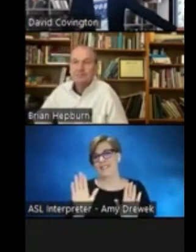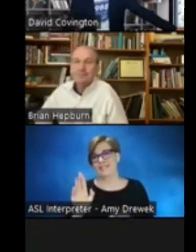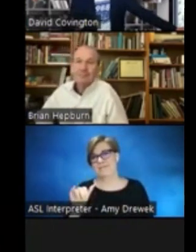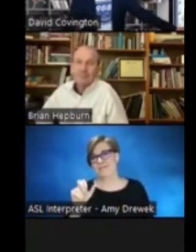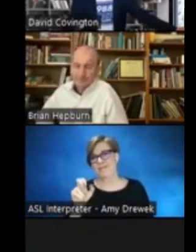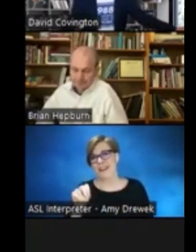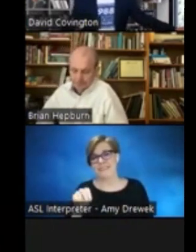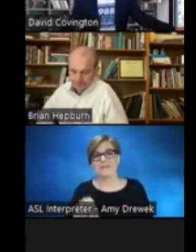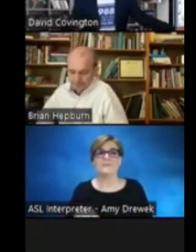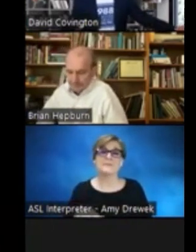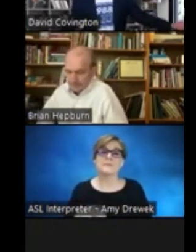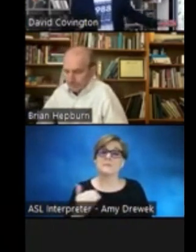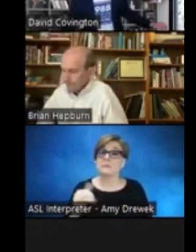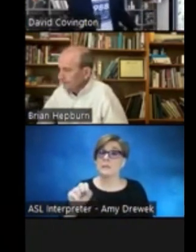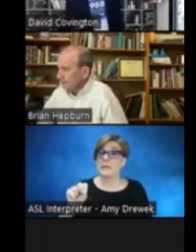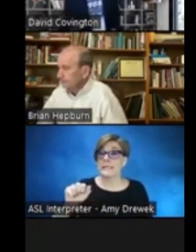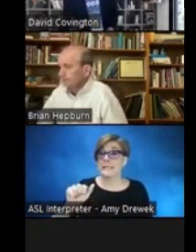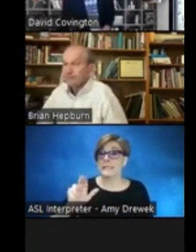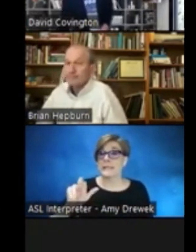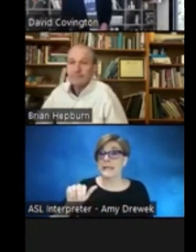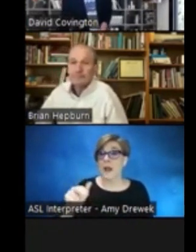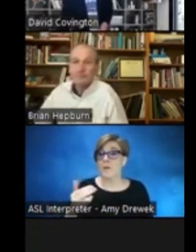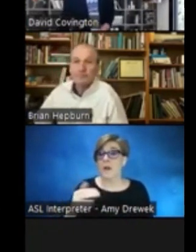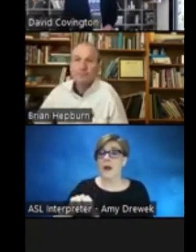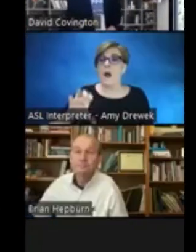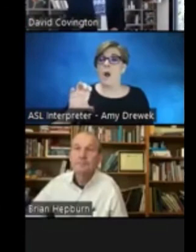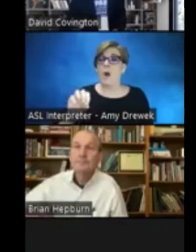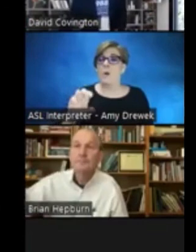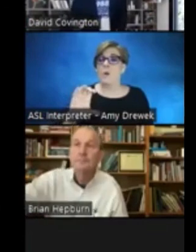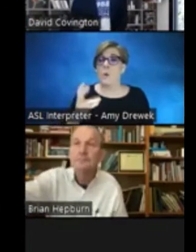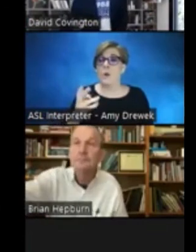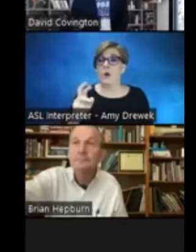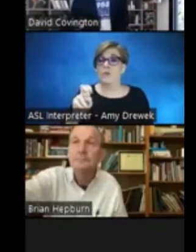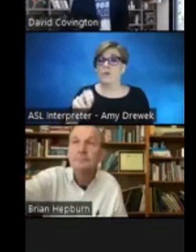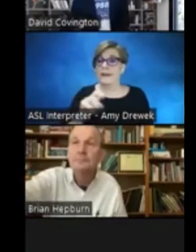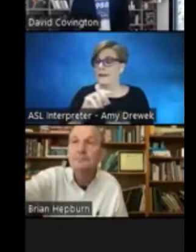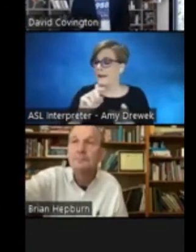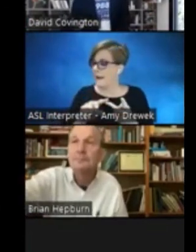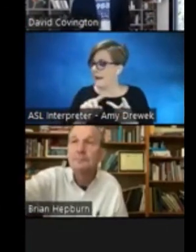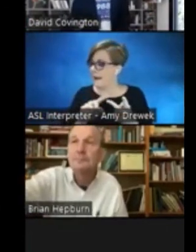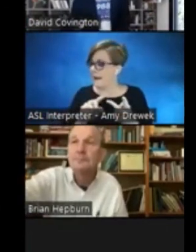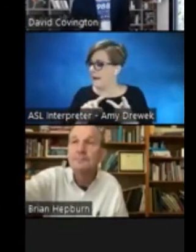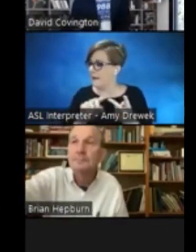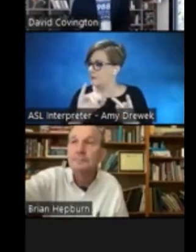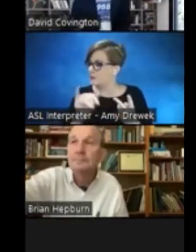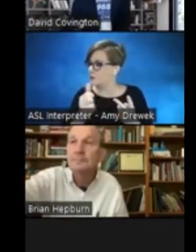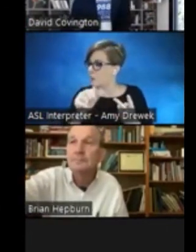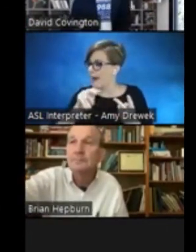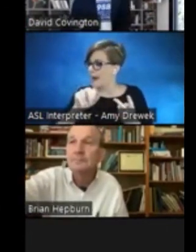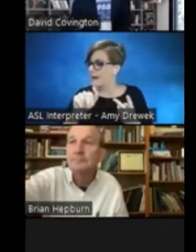LET'S GO TO SARA AND GUIDE FOR CONSULTING AND AFSP.